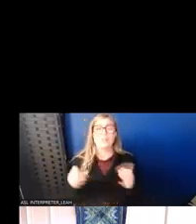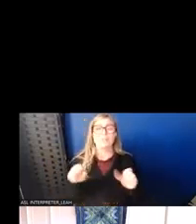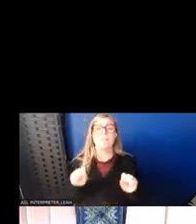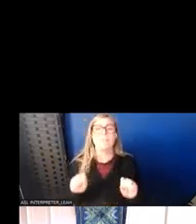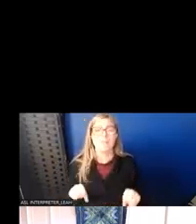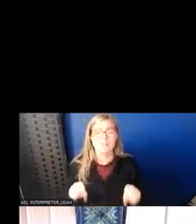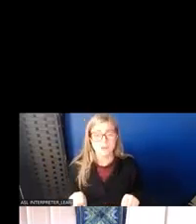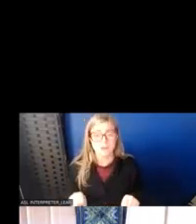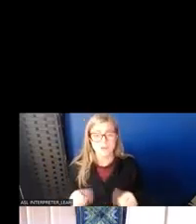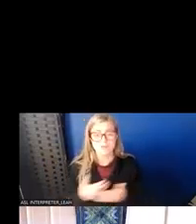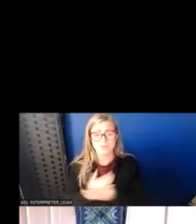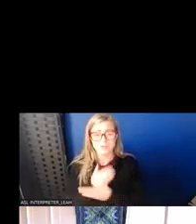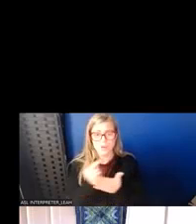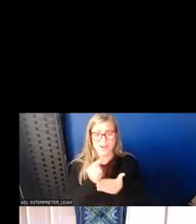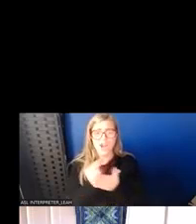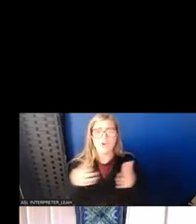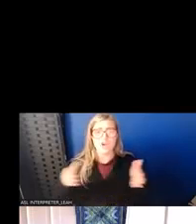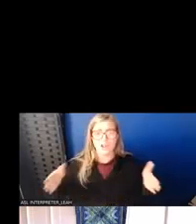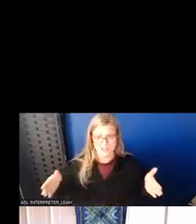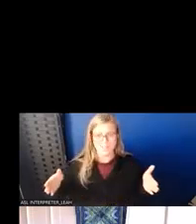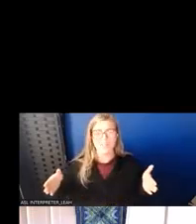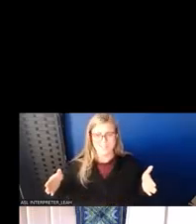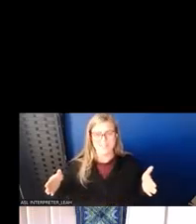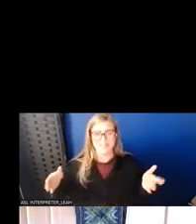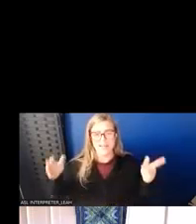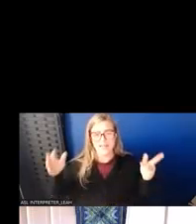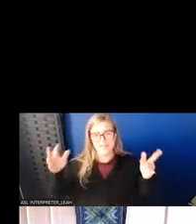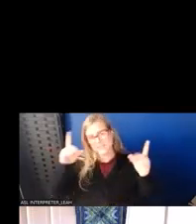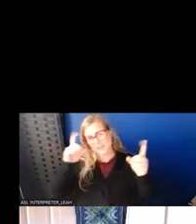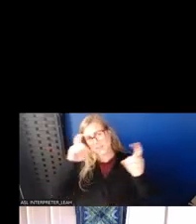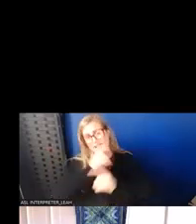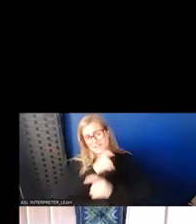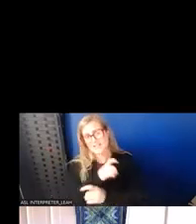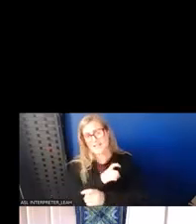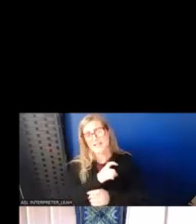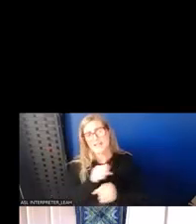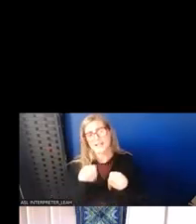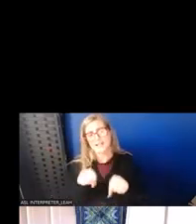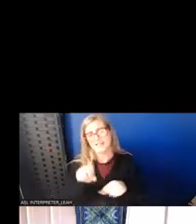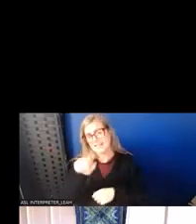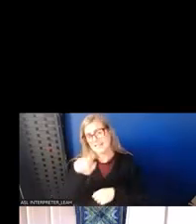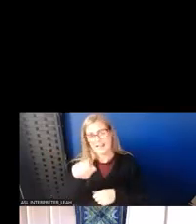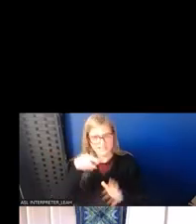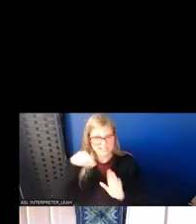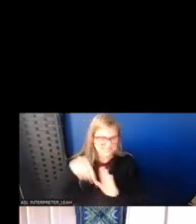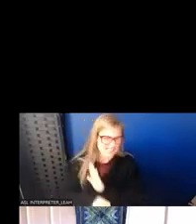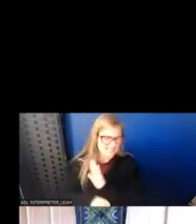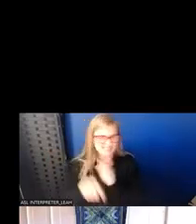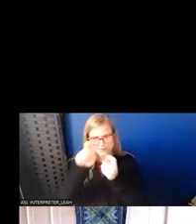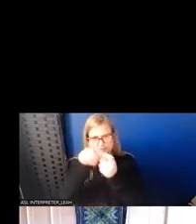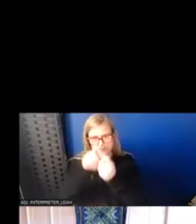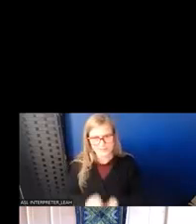new era of complexity and data intensive and robust analytics